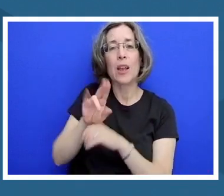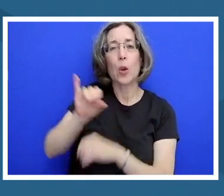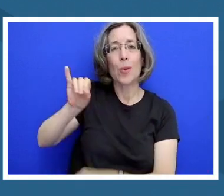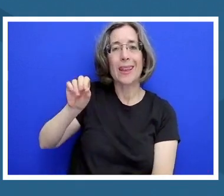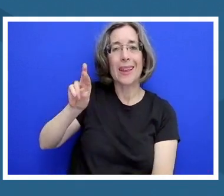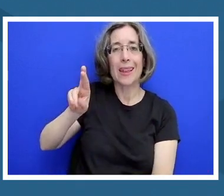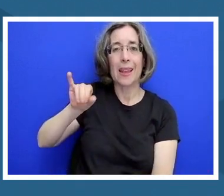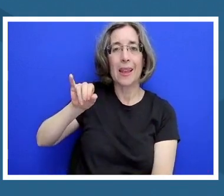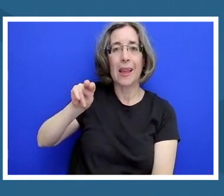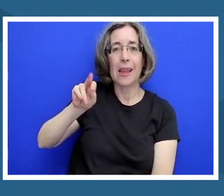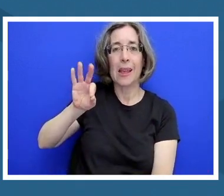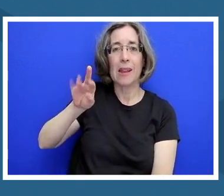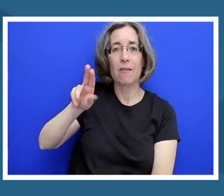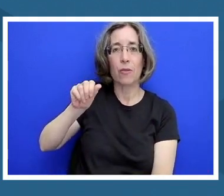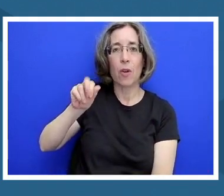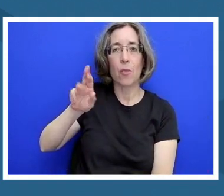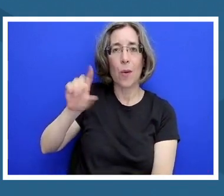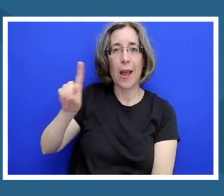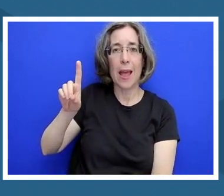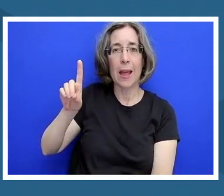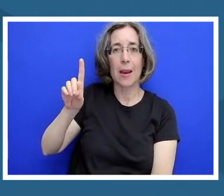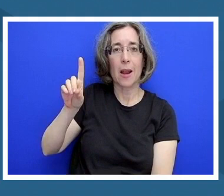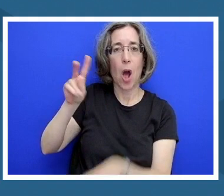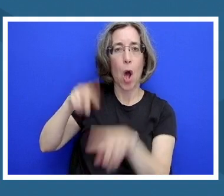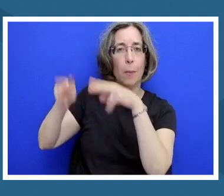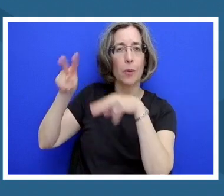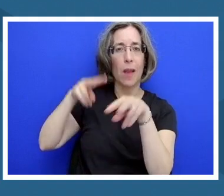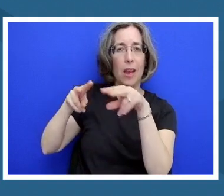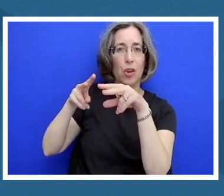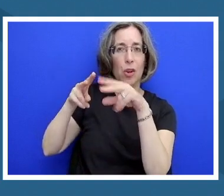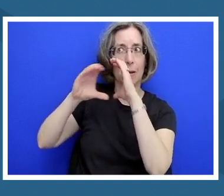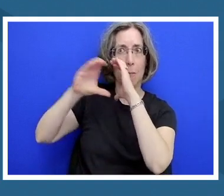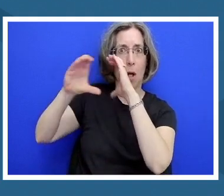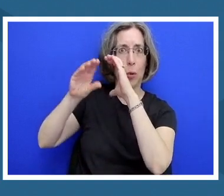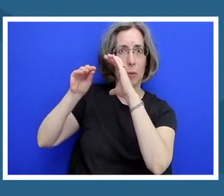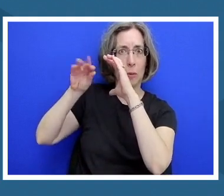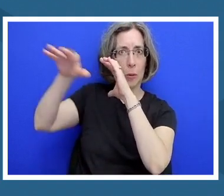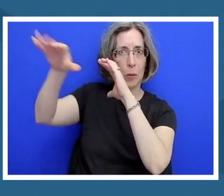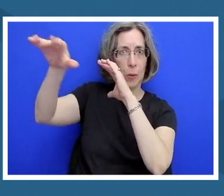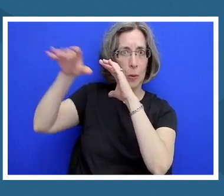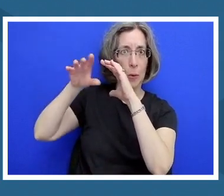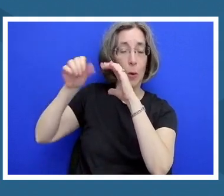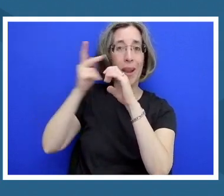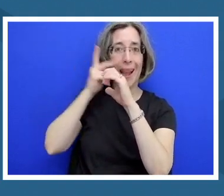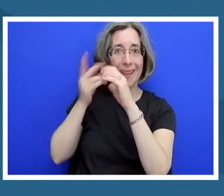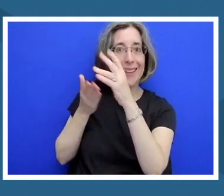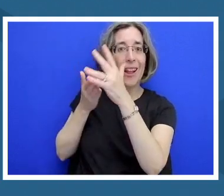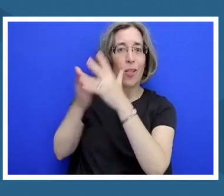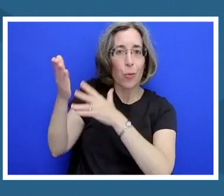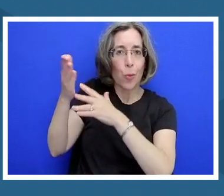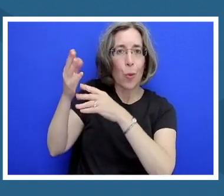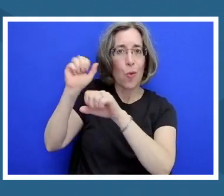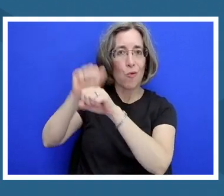through through through those molecules and they can tell us if those molecules